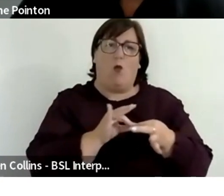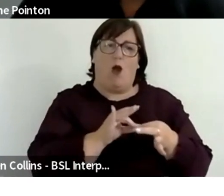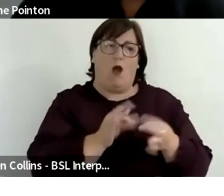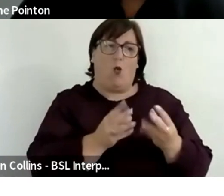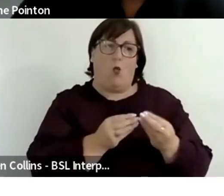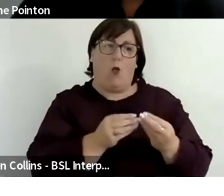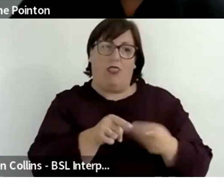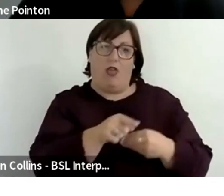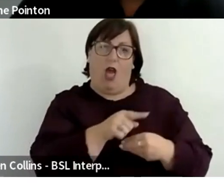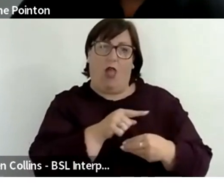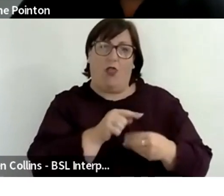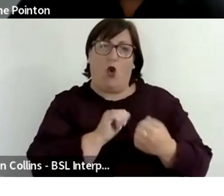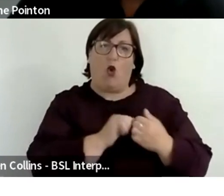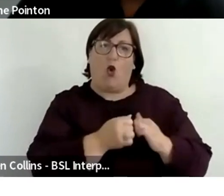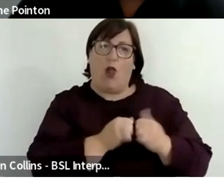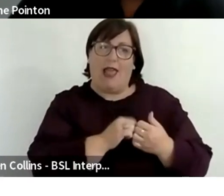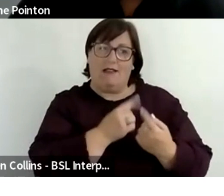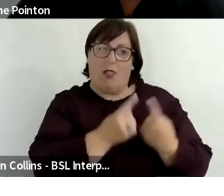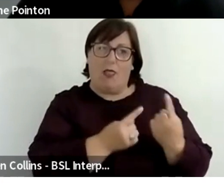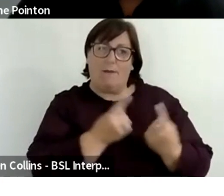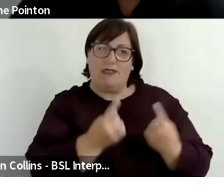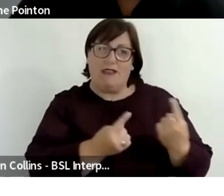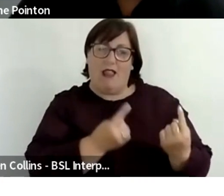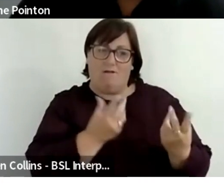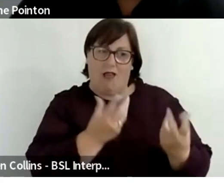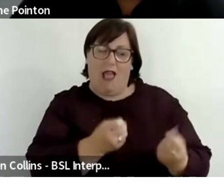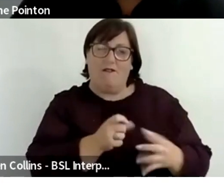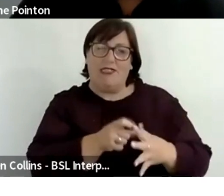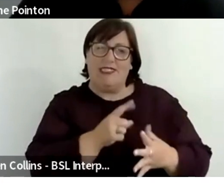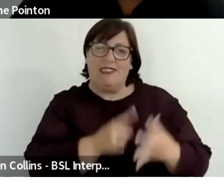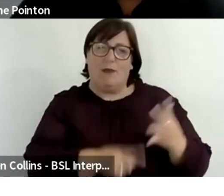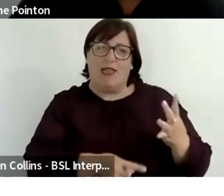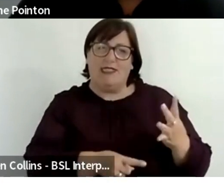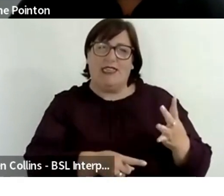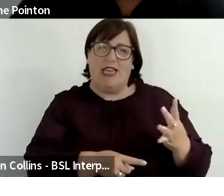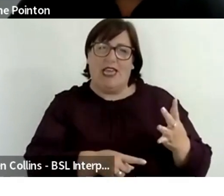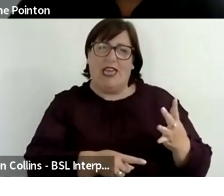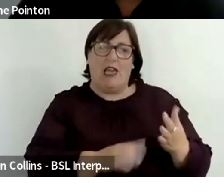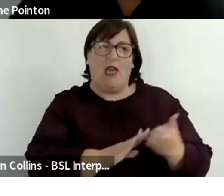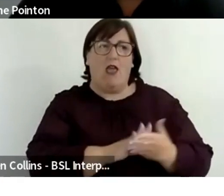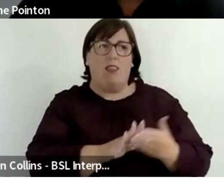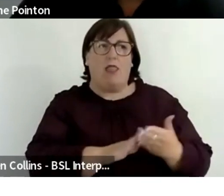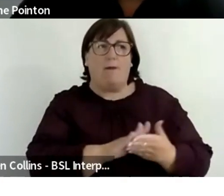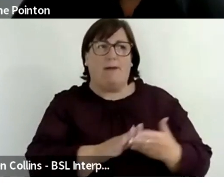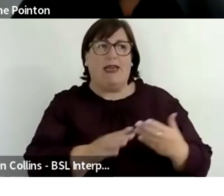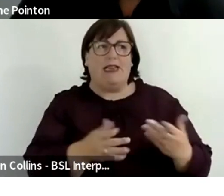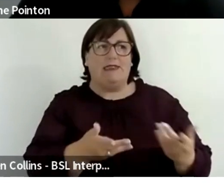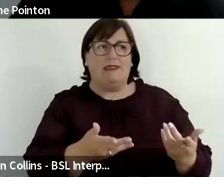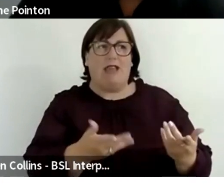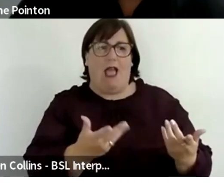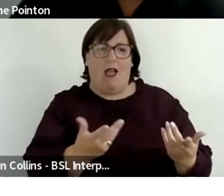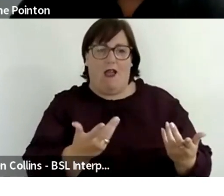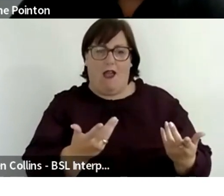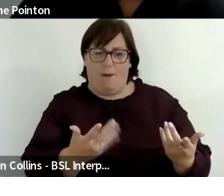an ally, and flying the flag, it has given me the platform, with my other colleagues to say, we are good enough,